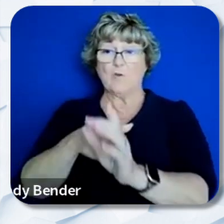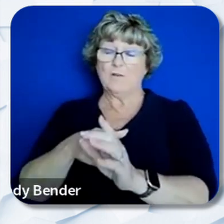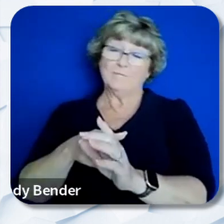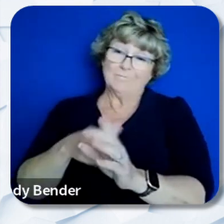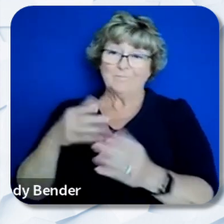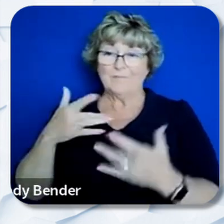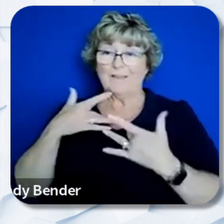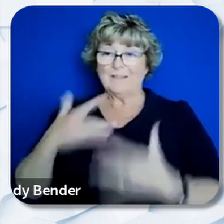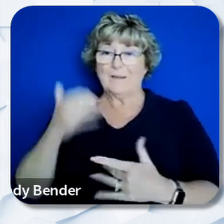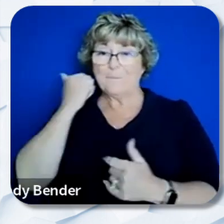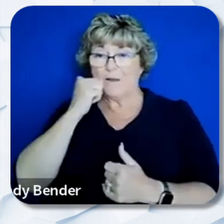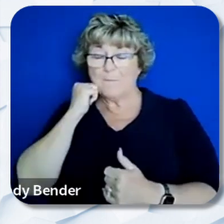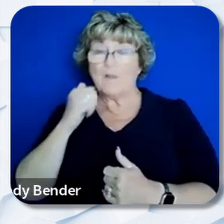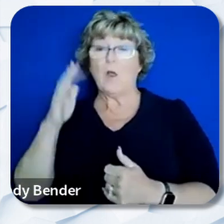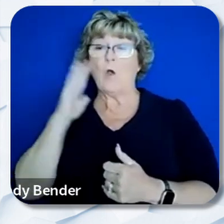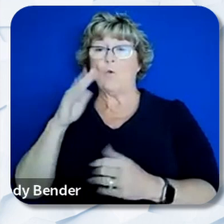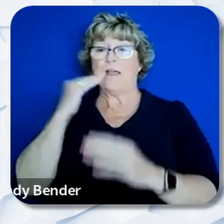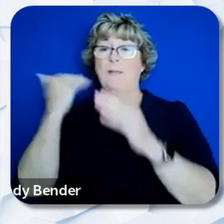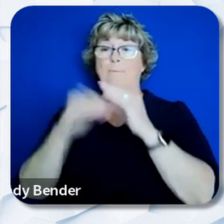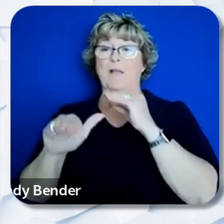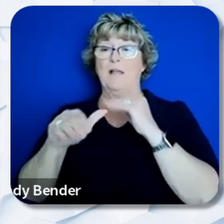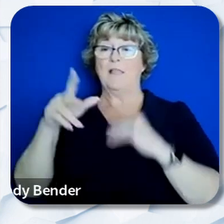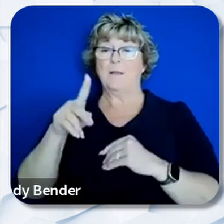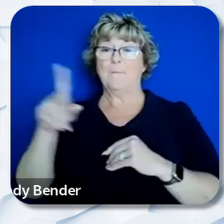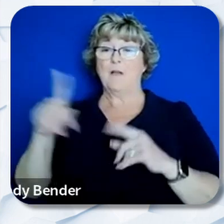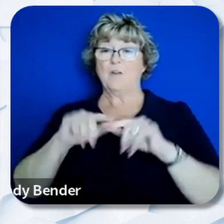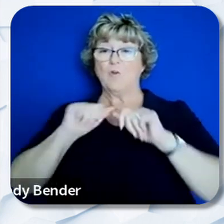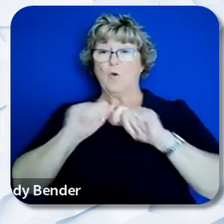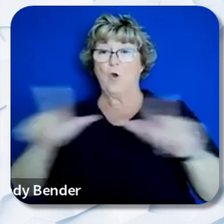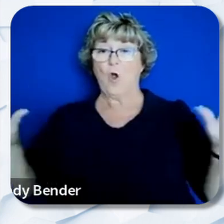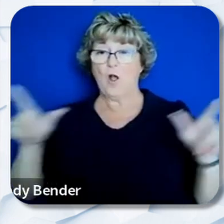that's fine. We will also be emailing the PowerPoint to all of the registered attendees